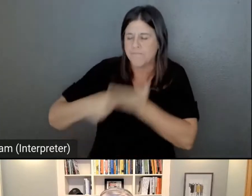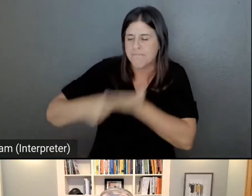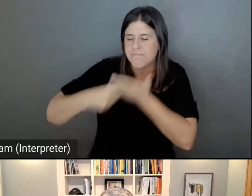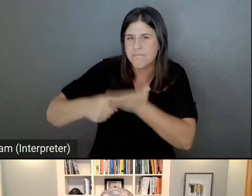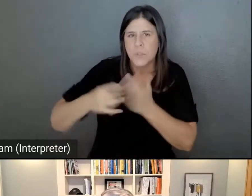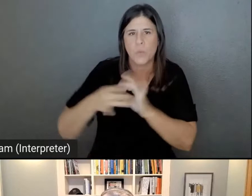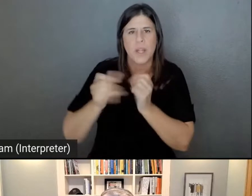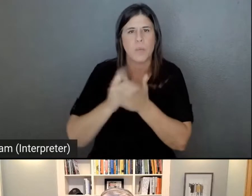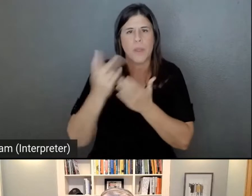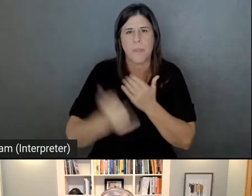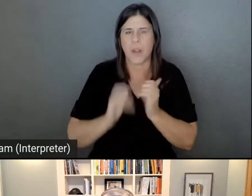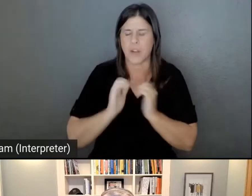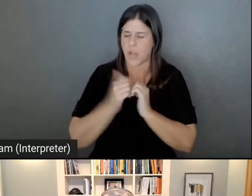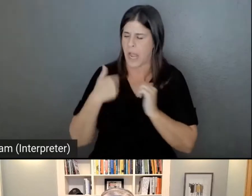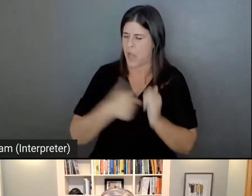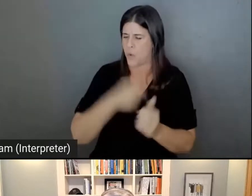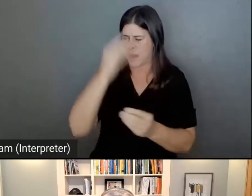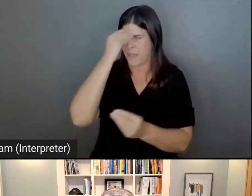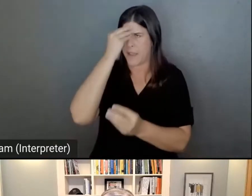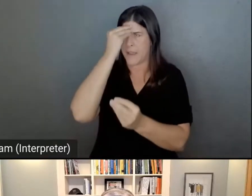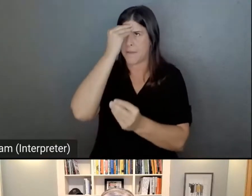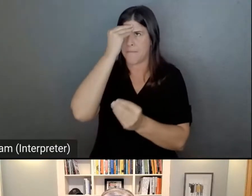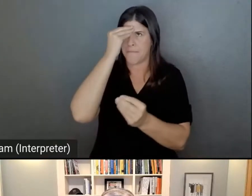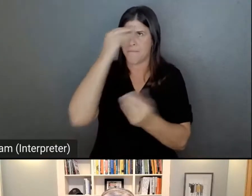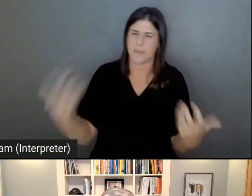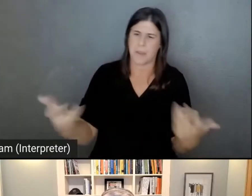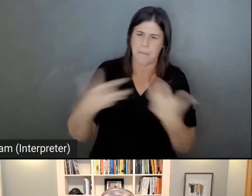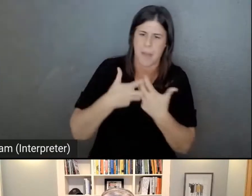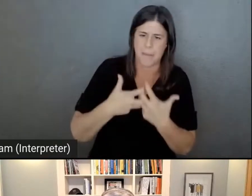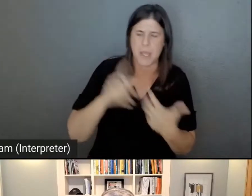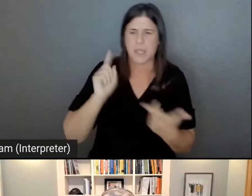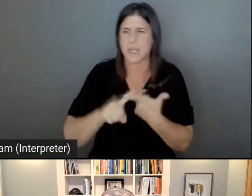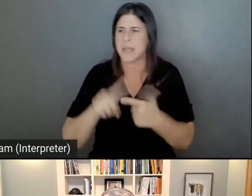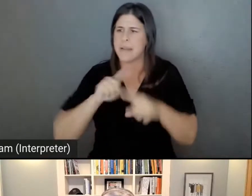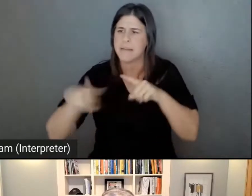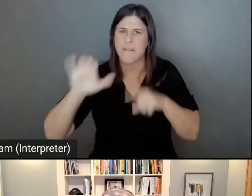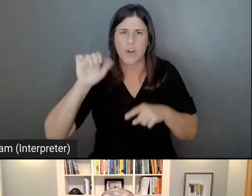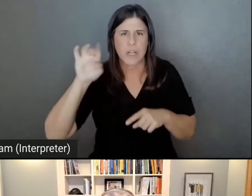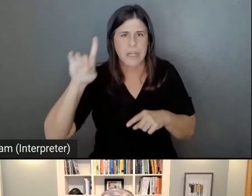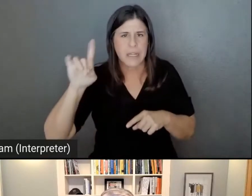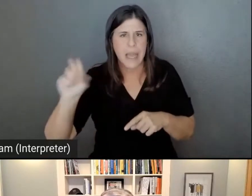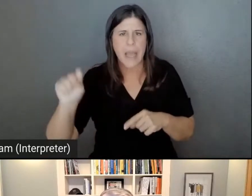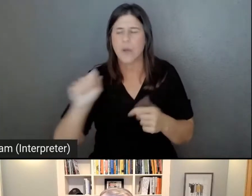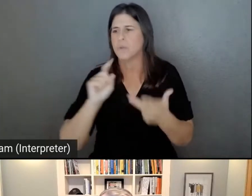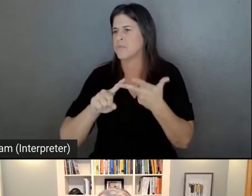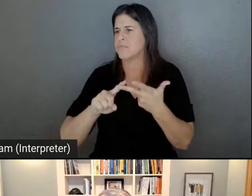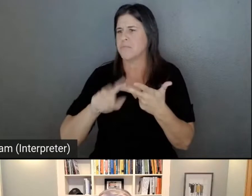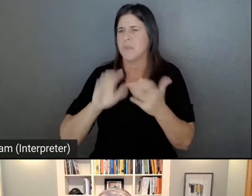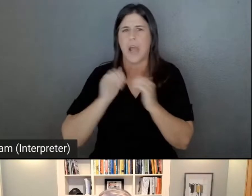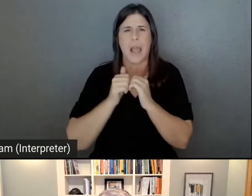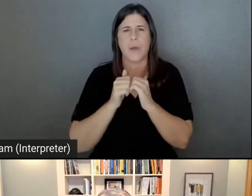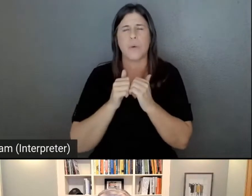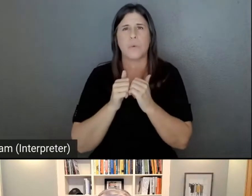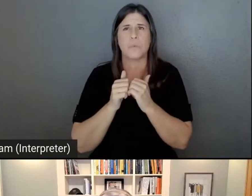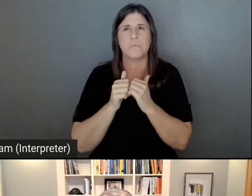how do we think about compatibility? How do we think about different clouds? Or even, how do we think about running Kubernetes